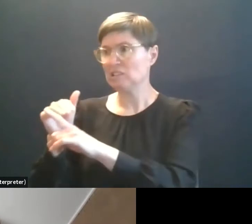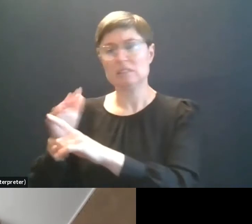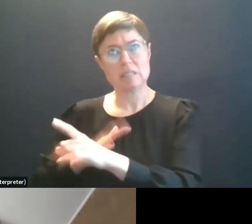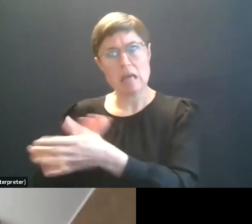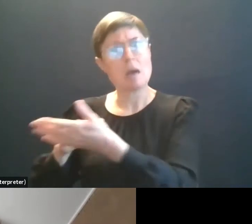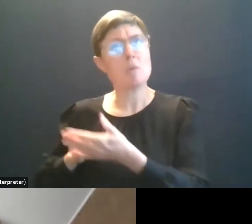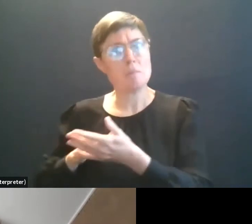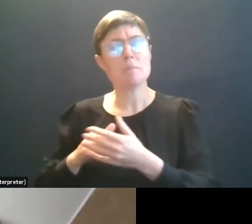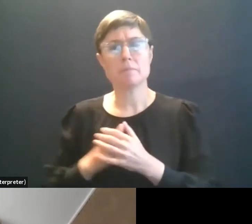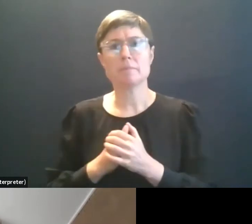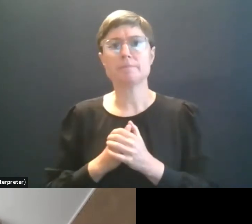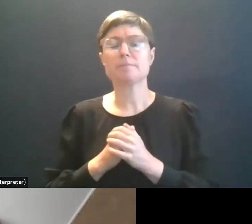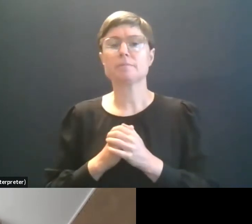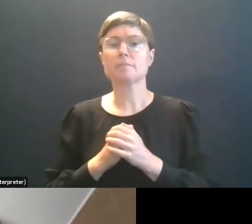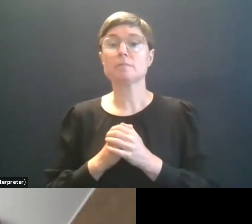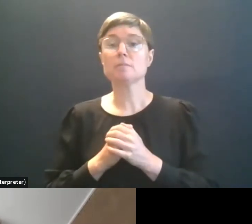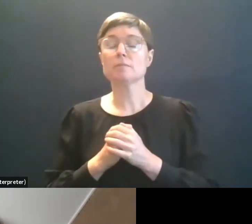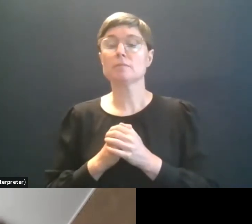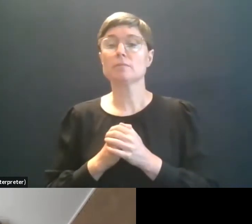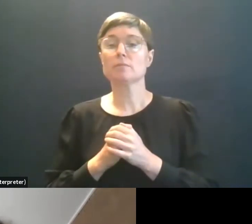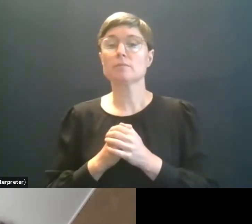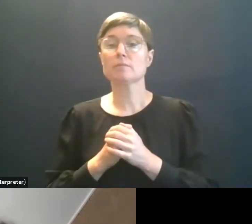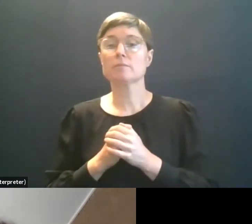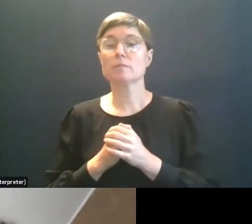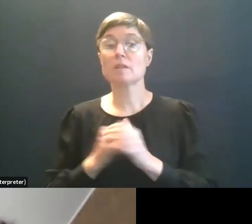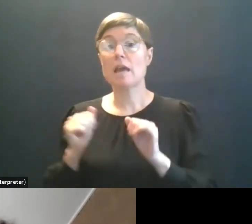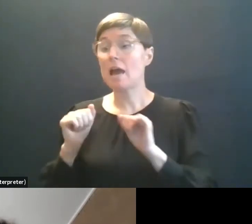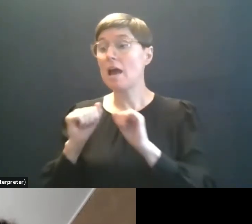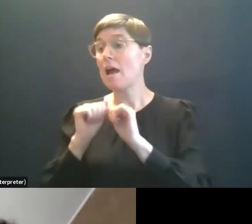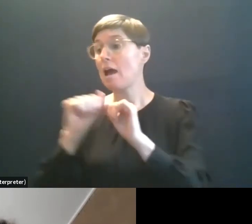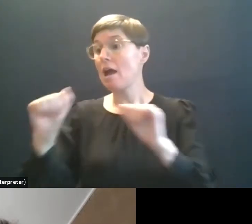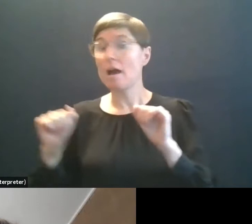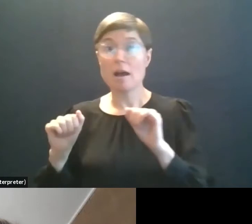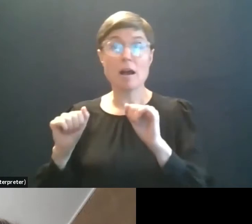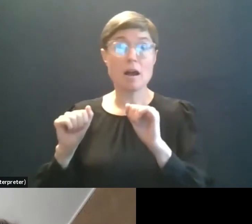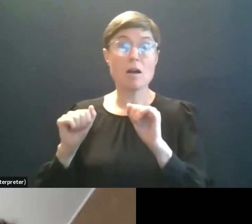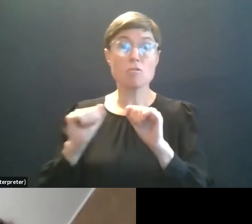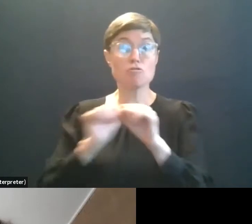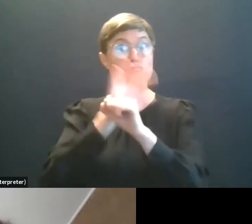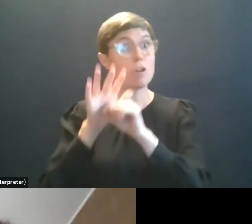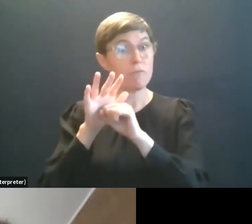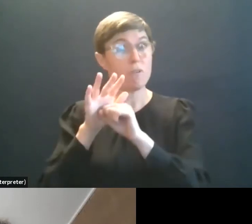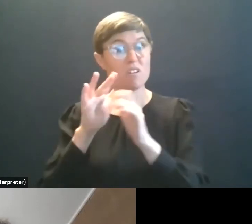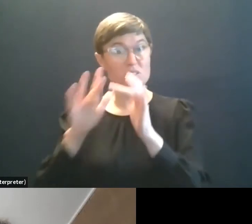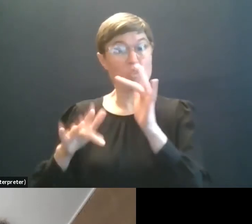of people engaged in the thread that we put up around the coronavirus was quickly seven